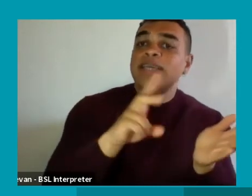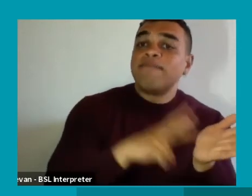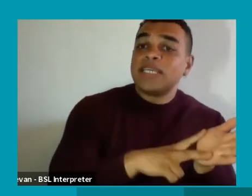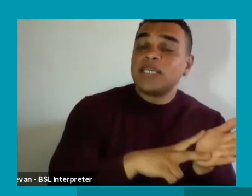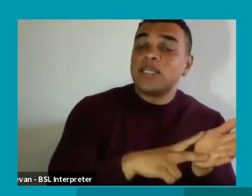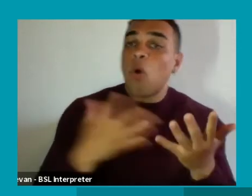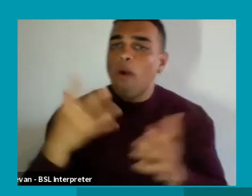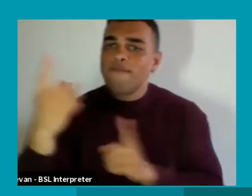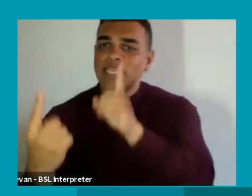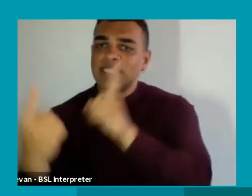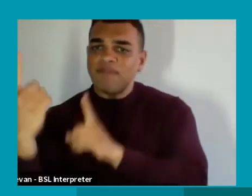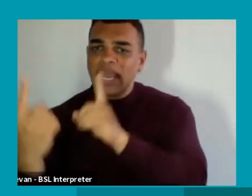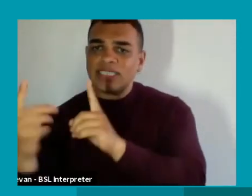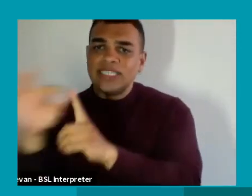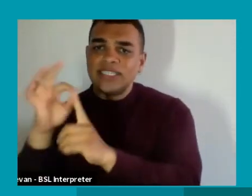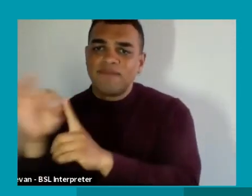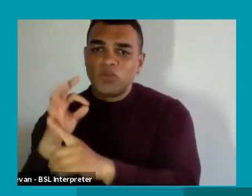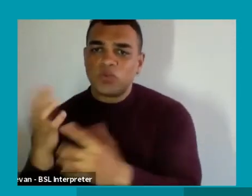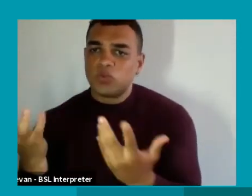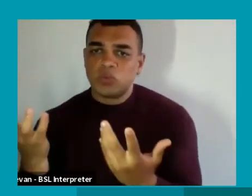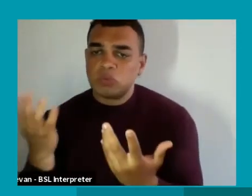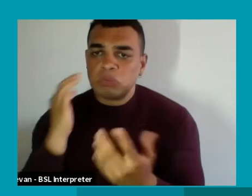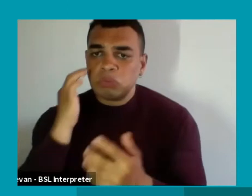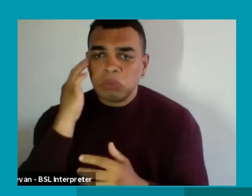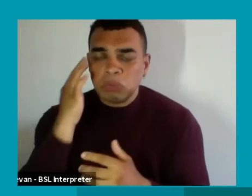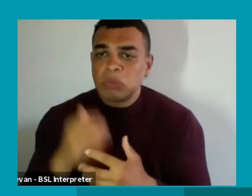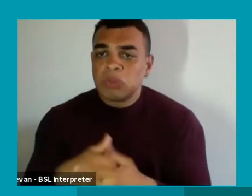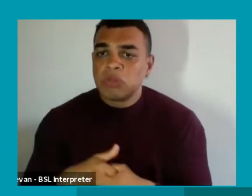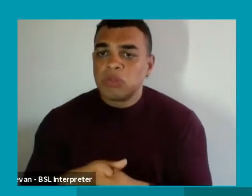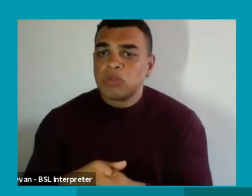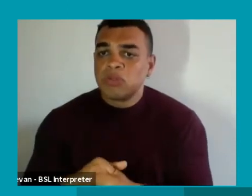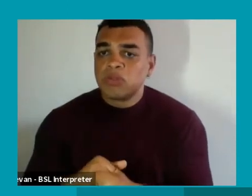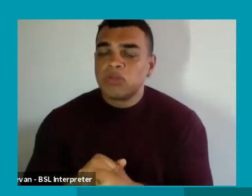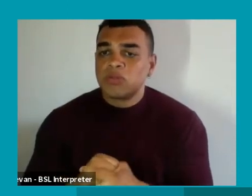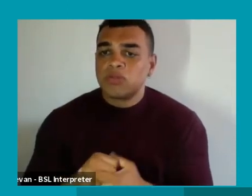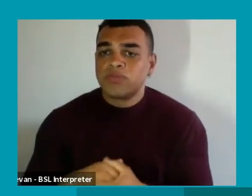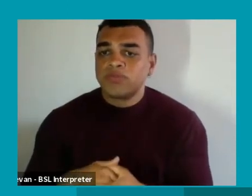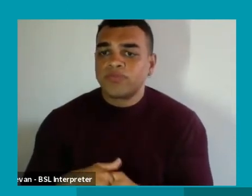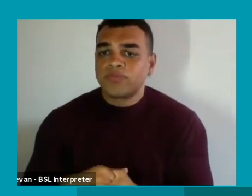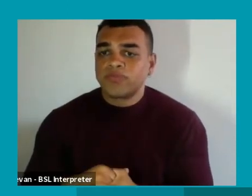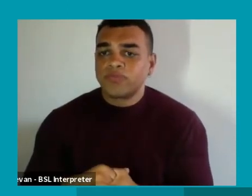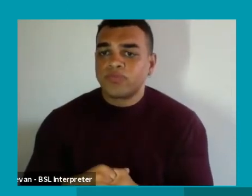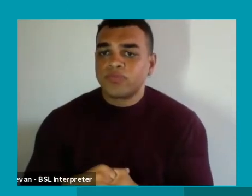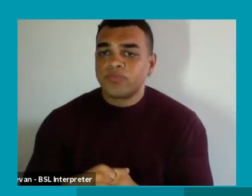I would say focus on your strengths. On your CV, why would you want to talk about your gaps?